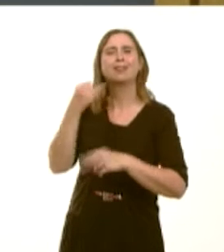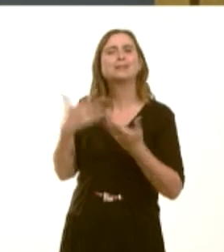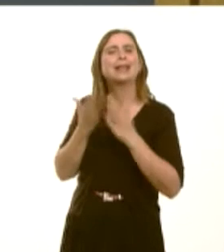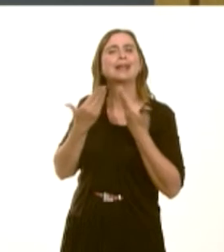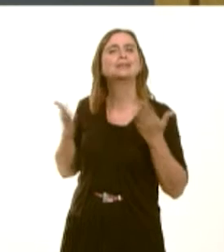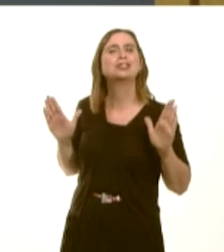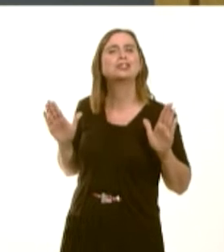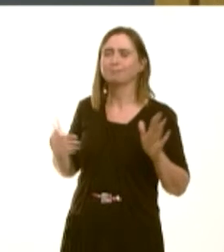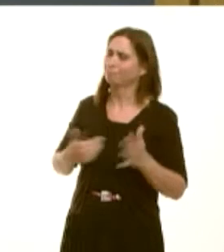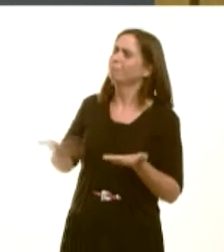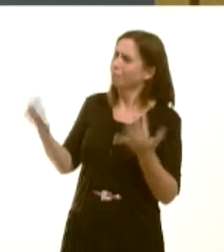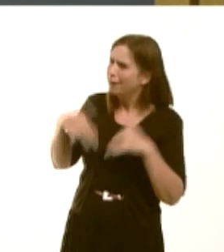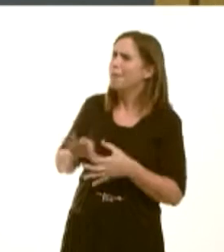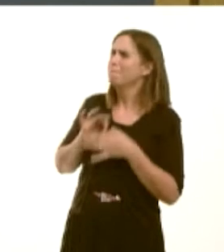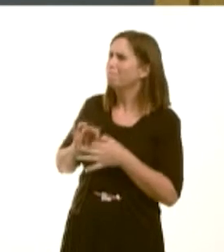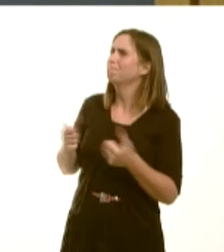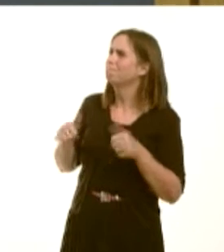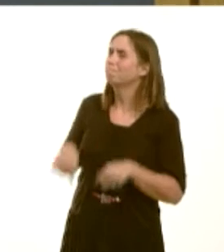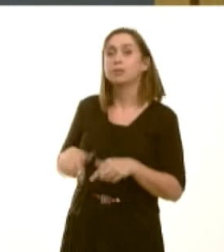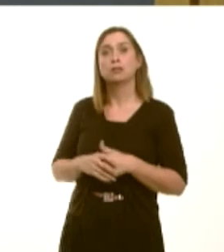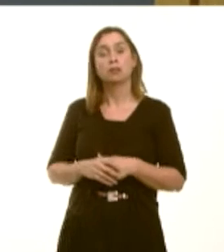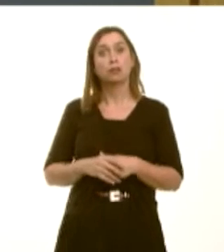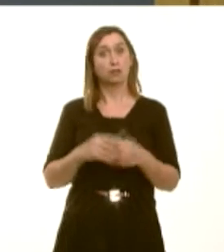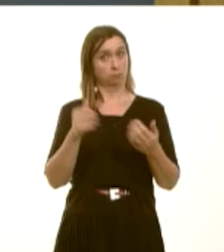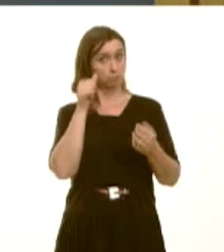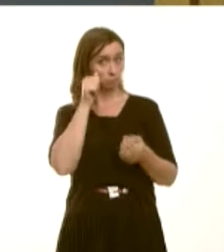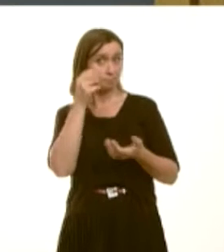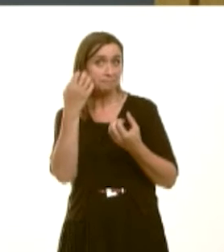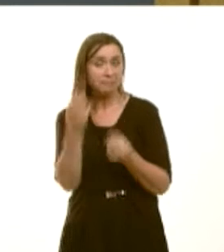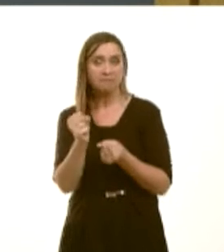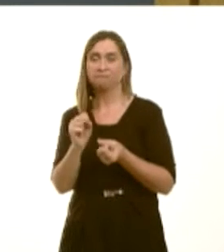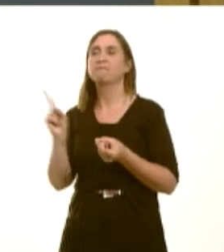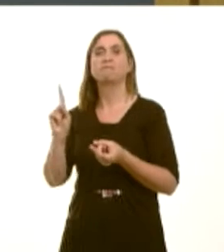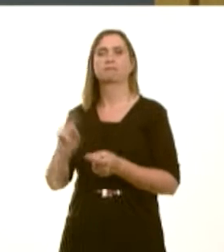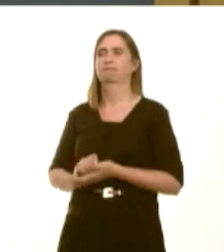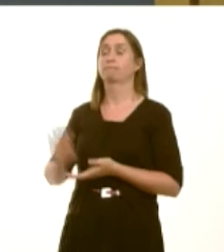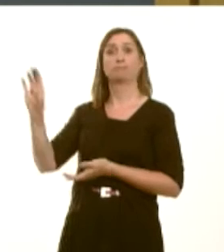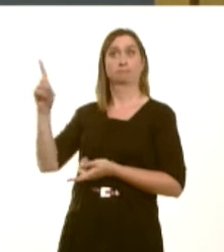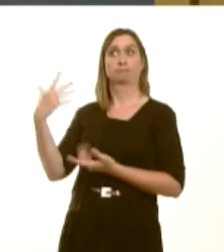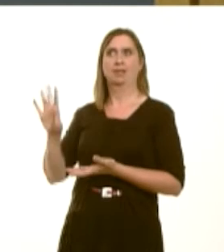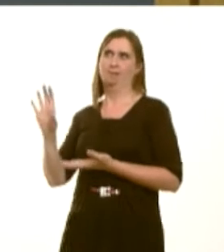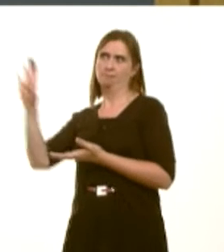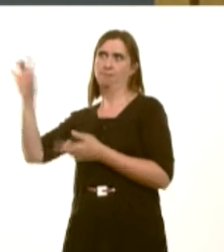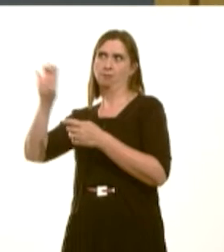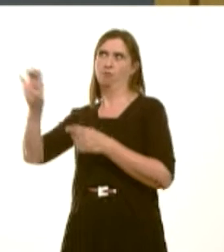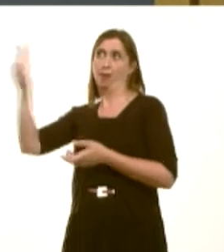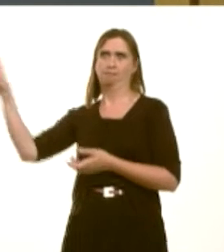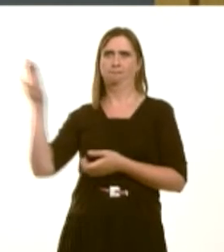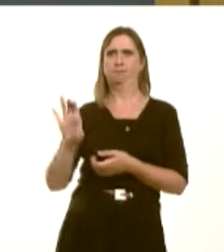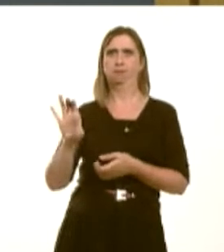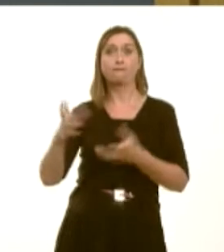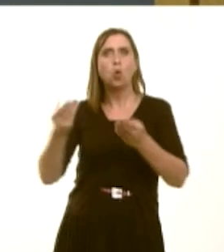Itís clear now that the investment has paid off in terms of promoting economic activity